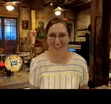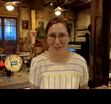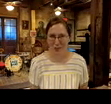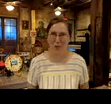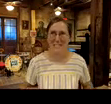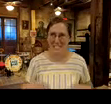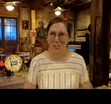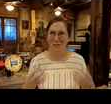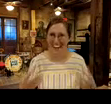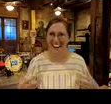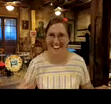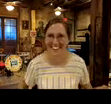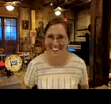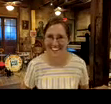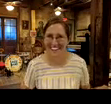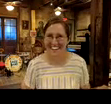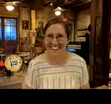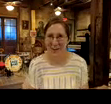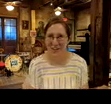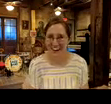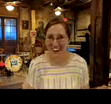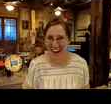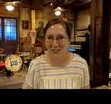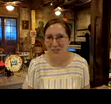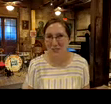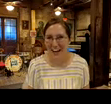"Show me, teach me how you know, how to do that."